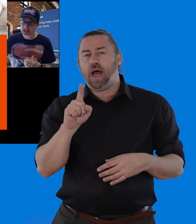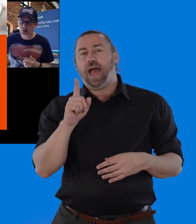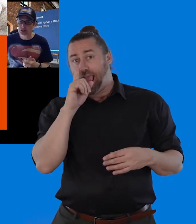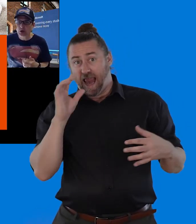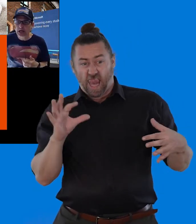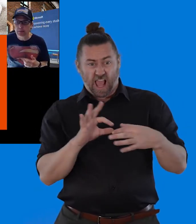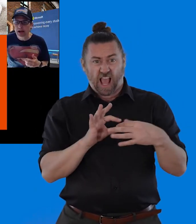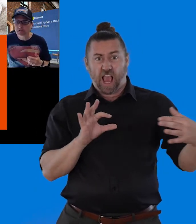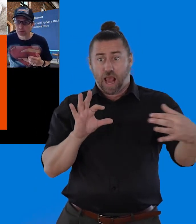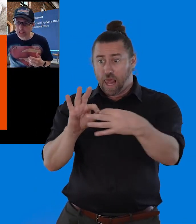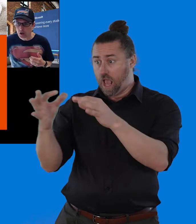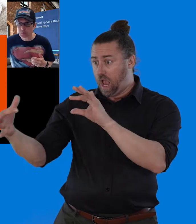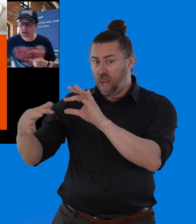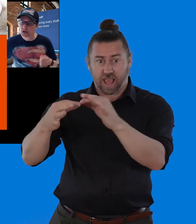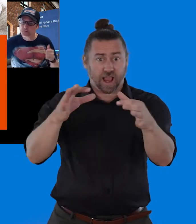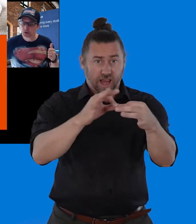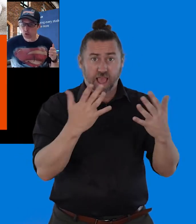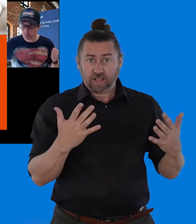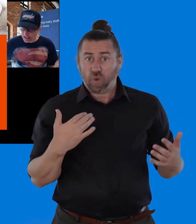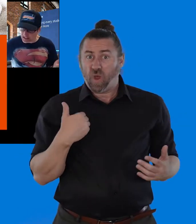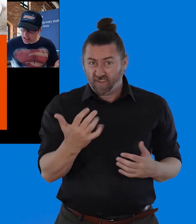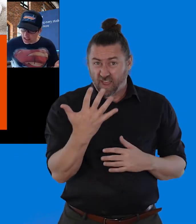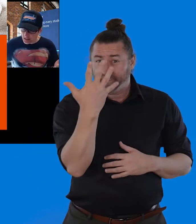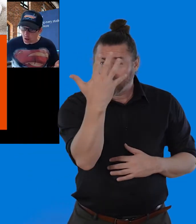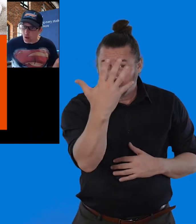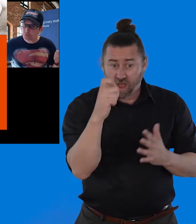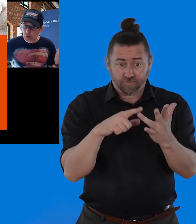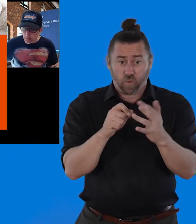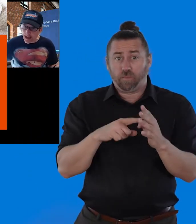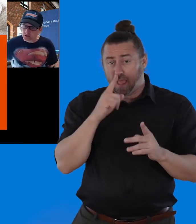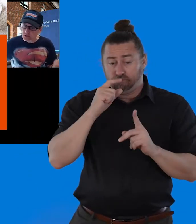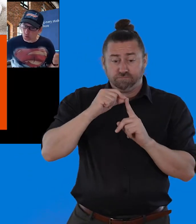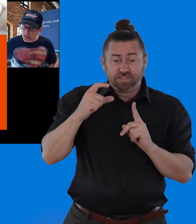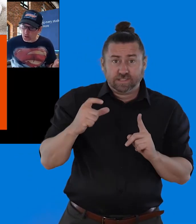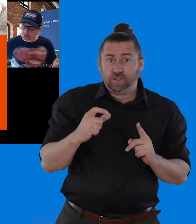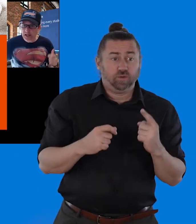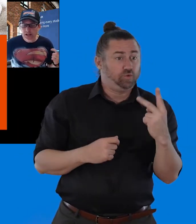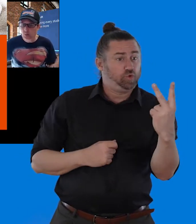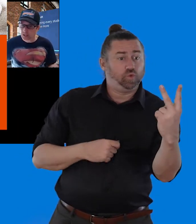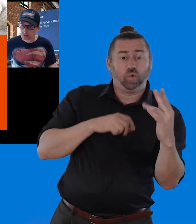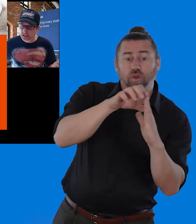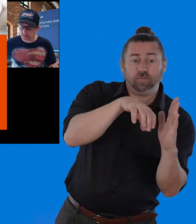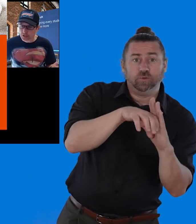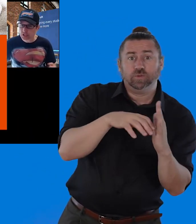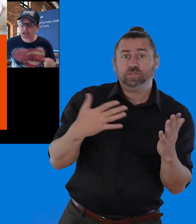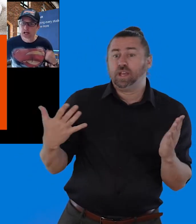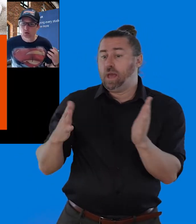So, we're talking about free copies for your PC or for your Mac. So, your Windows 10 or Windows 11 machine